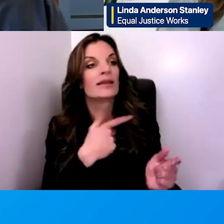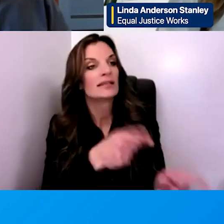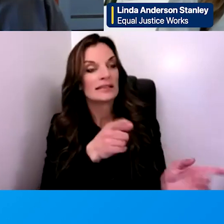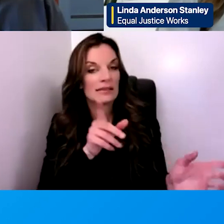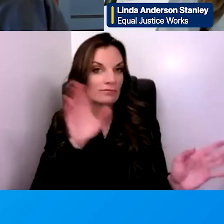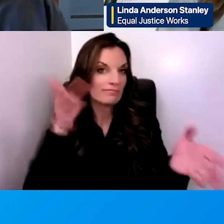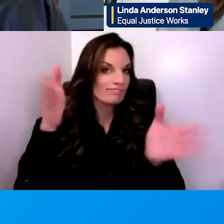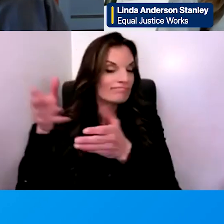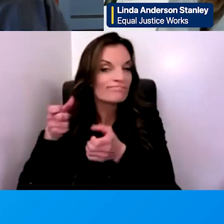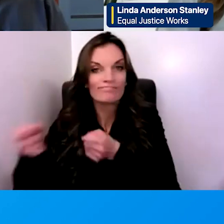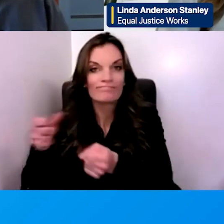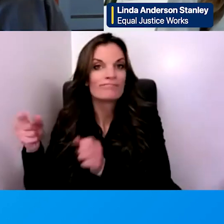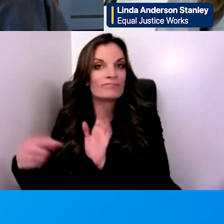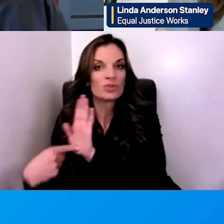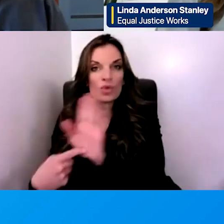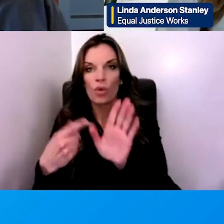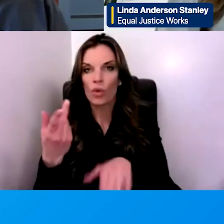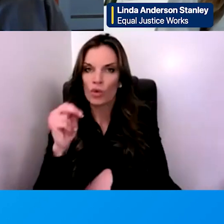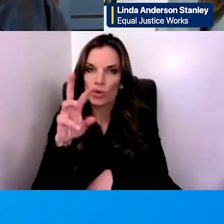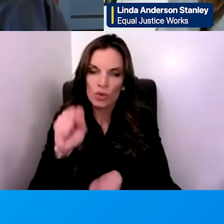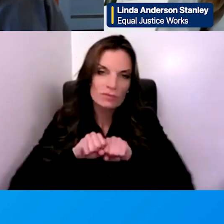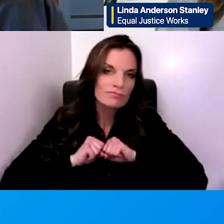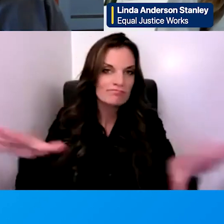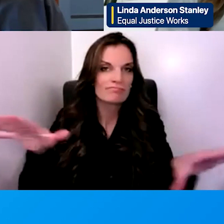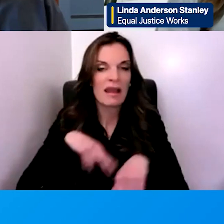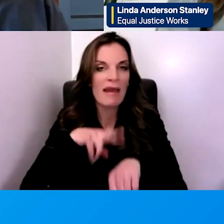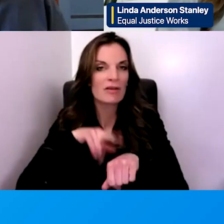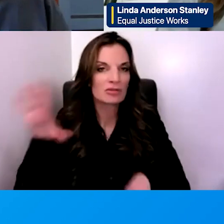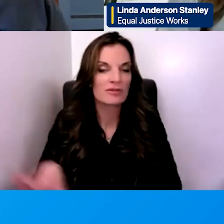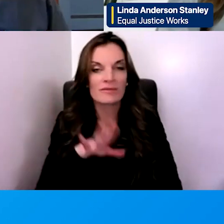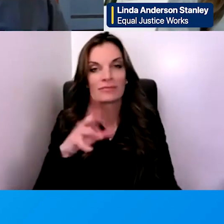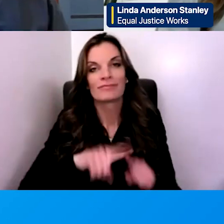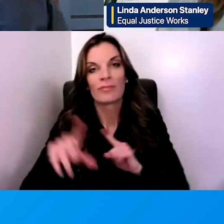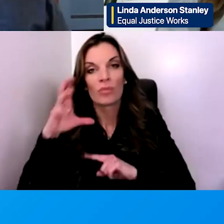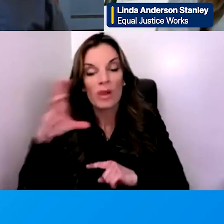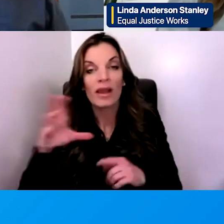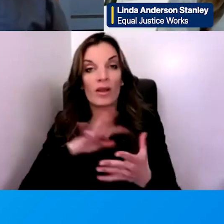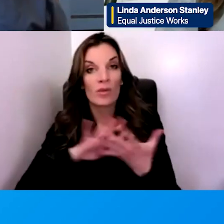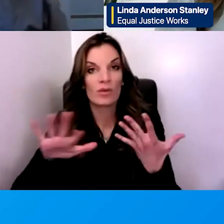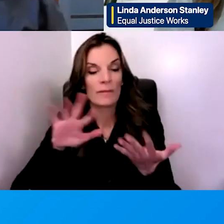we could have a forum like national news. News papers. Radio and her story became the